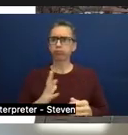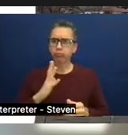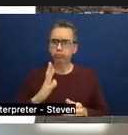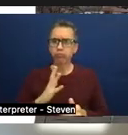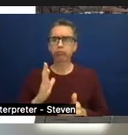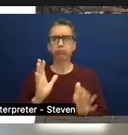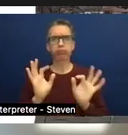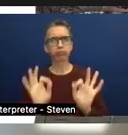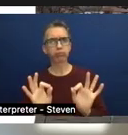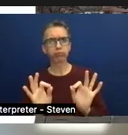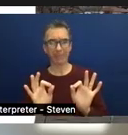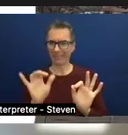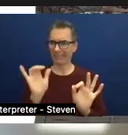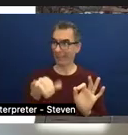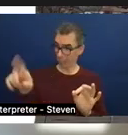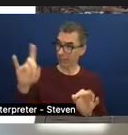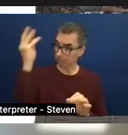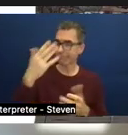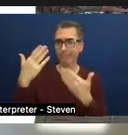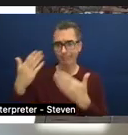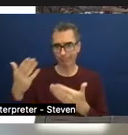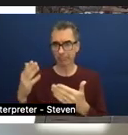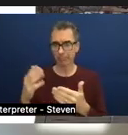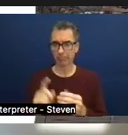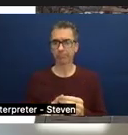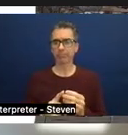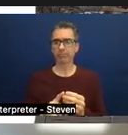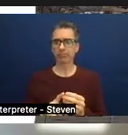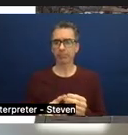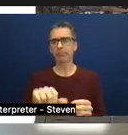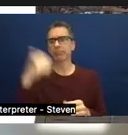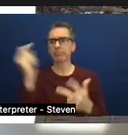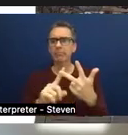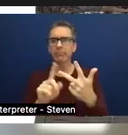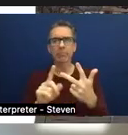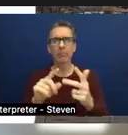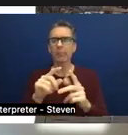So I appreciate that. I also wanna ask about environmental impacts